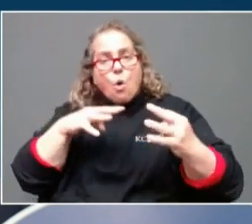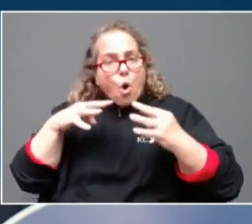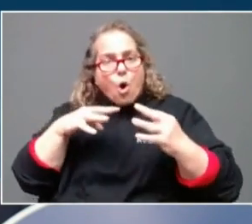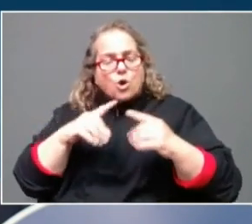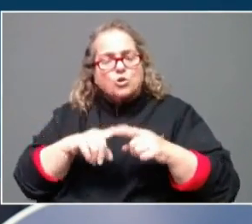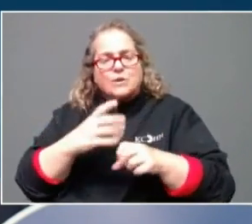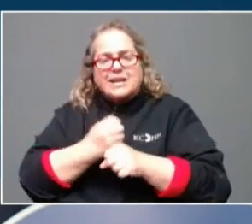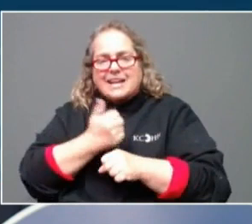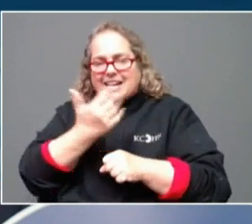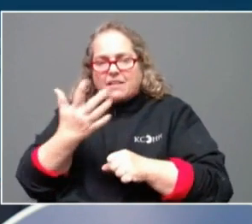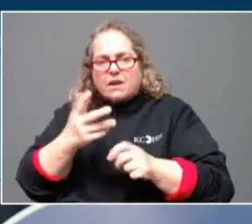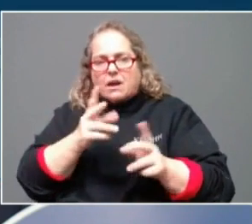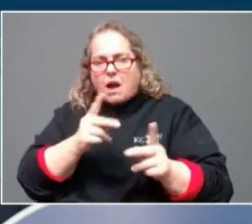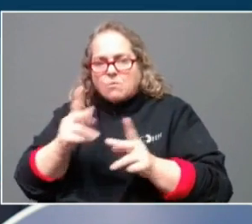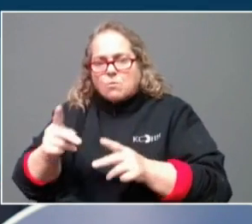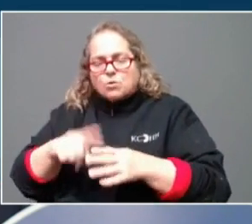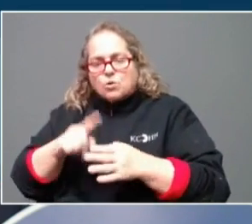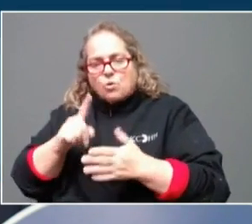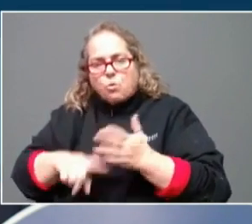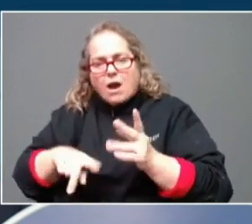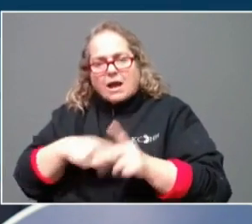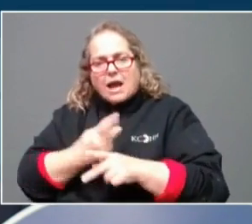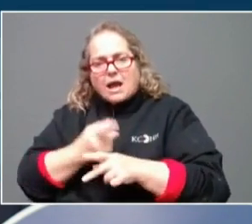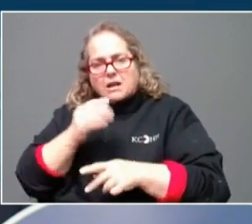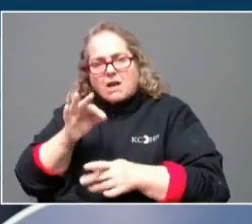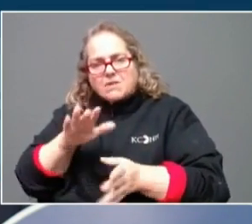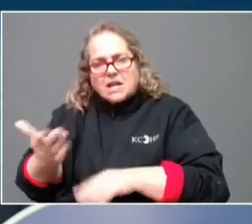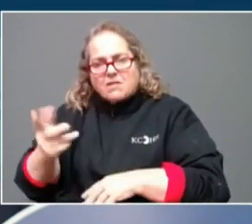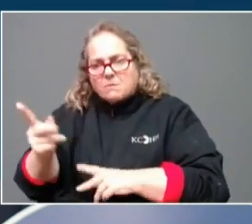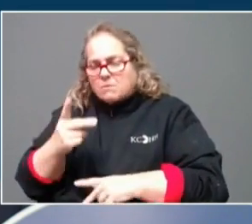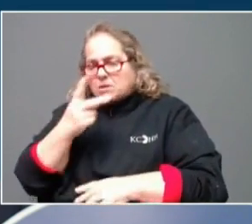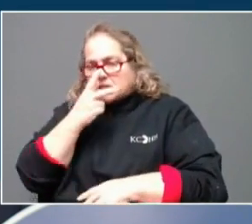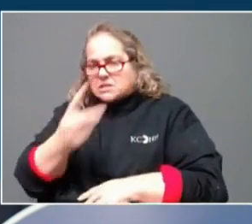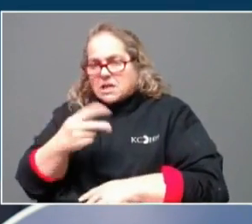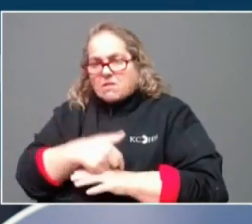death that they face on a regular basis in the hospital. And that takes a toll.